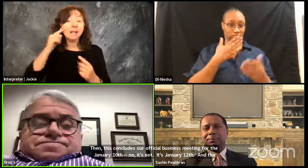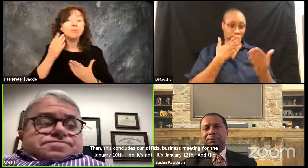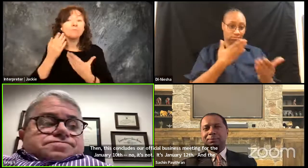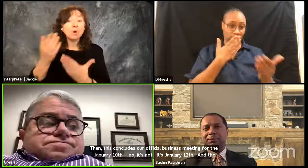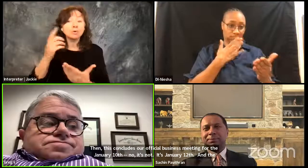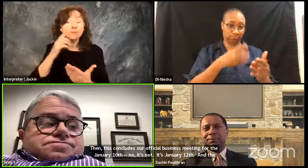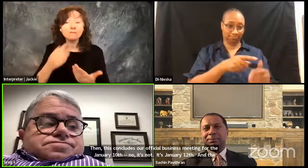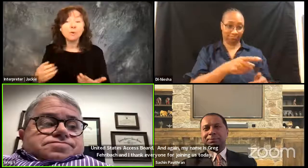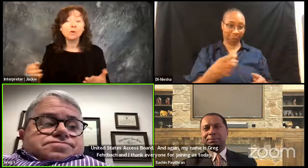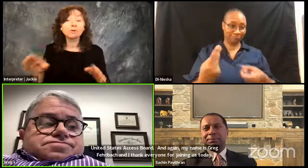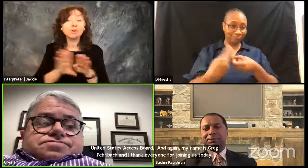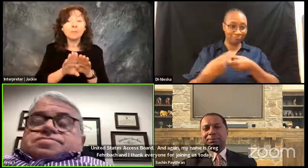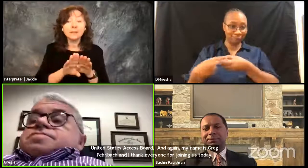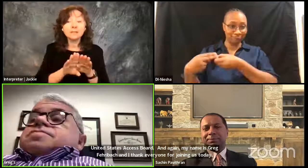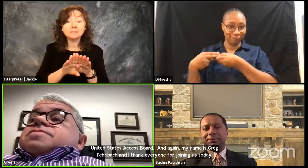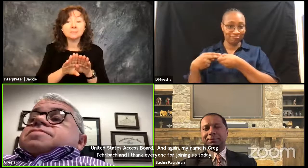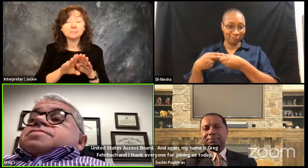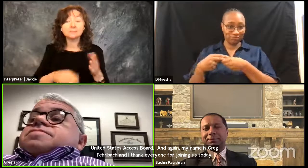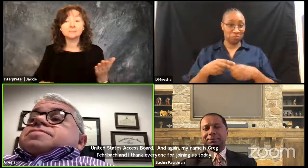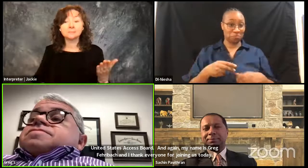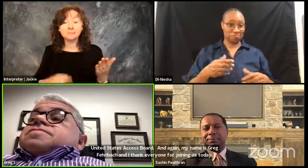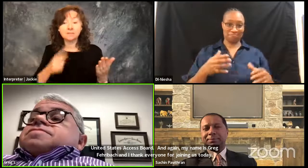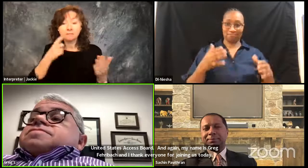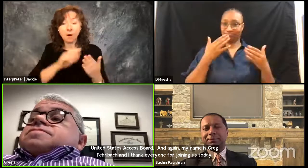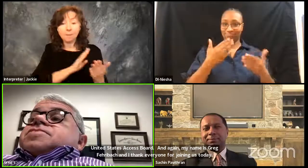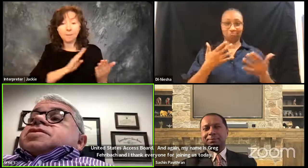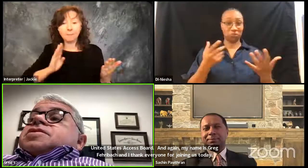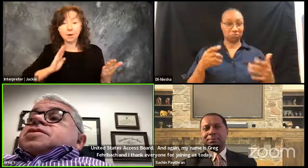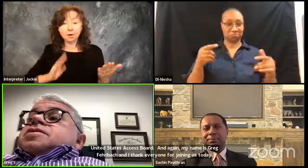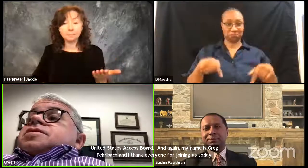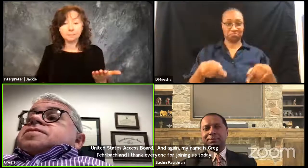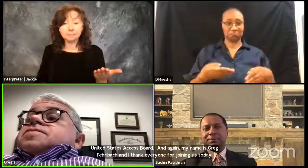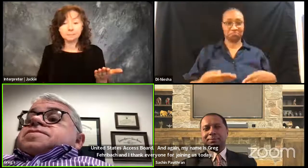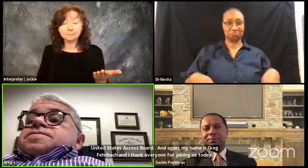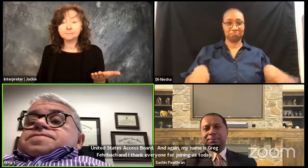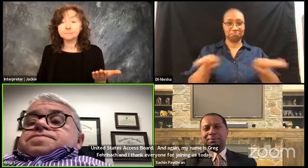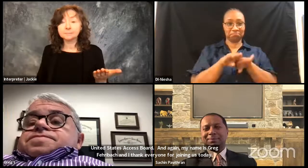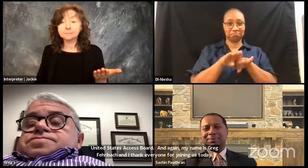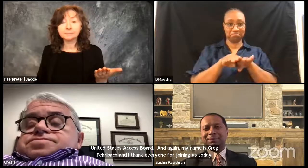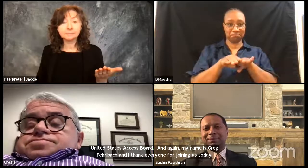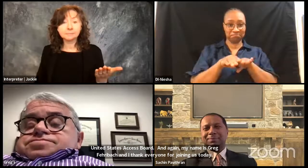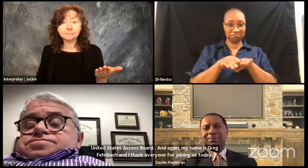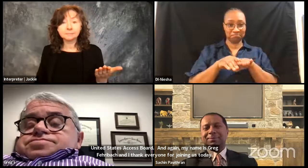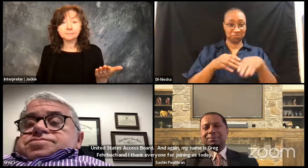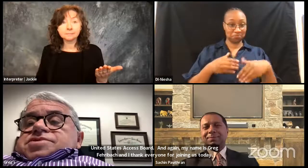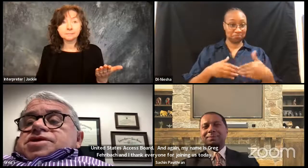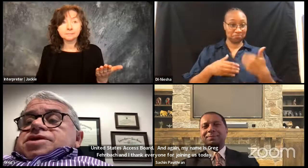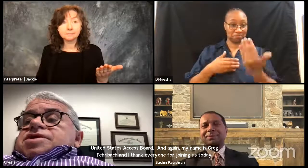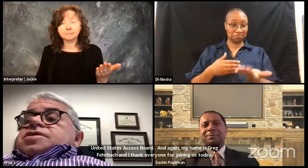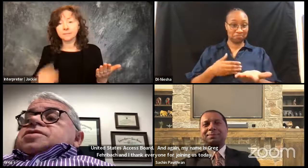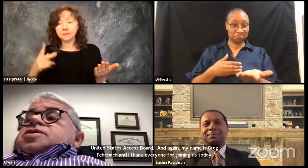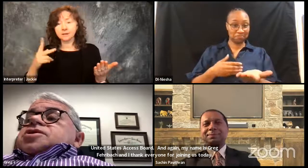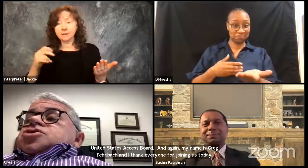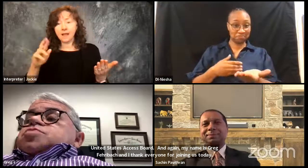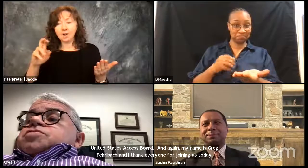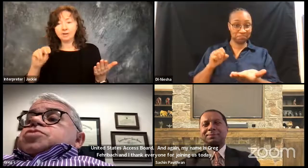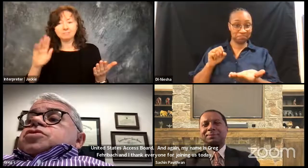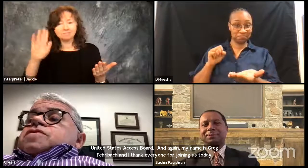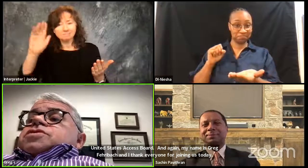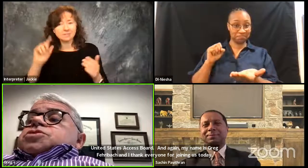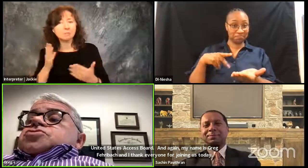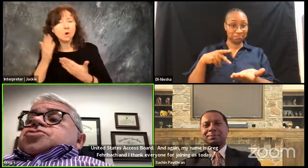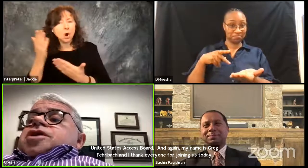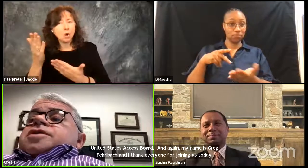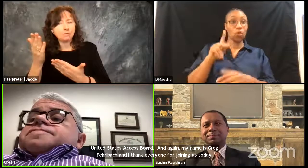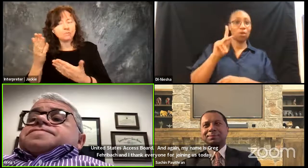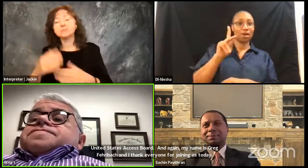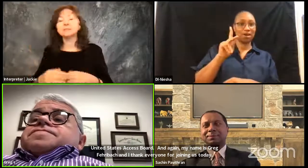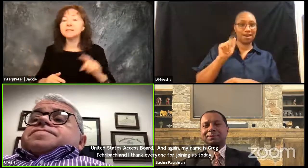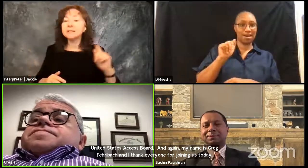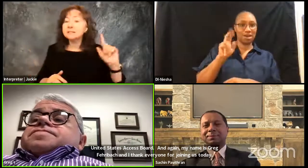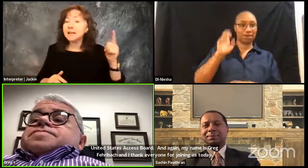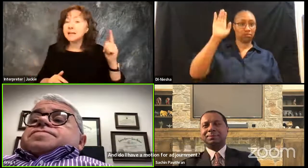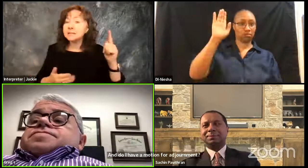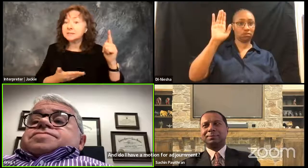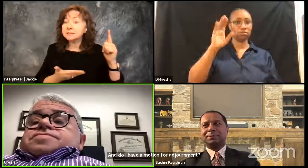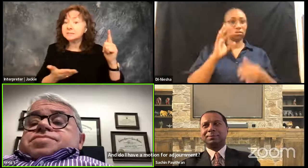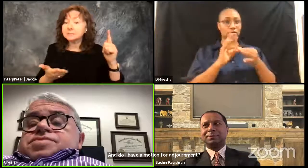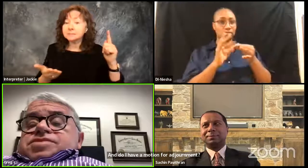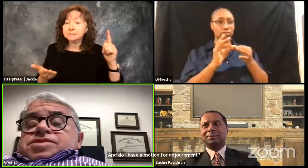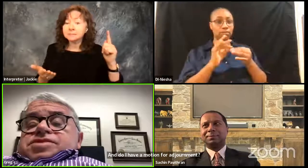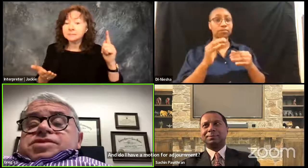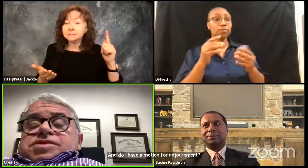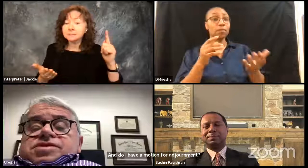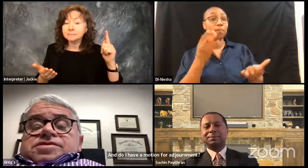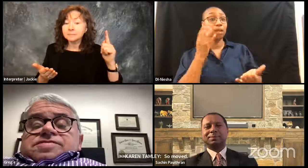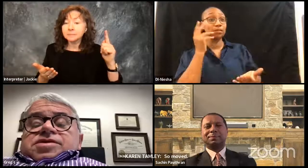It's been moved, is there a second?